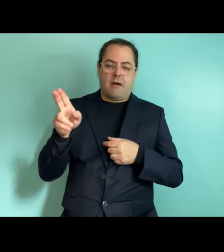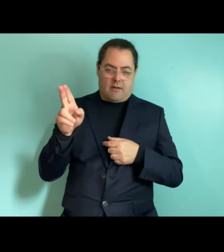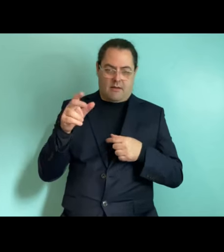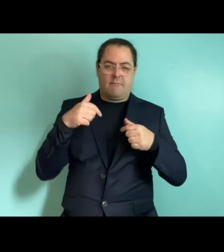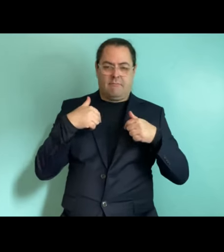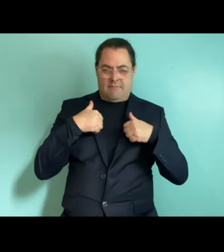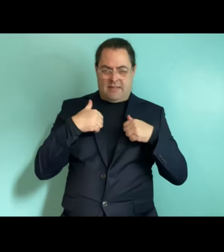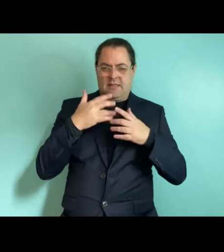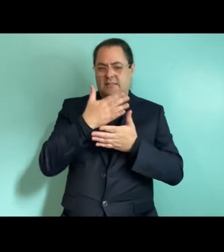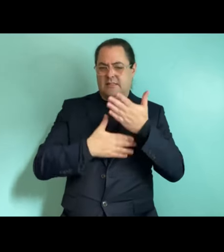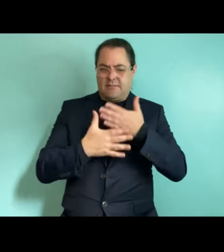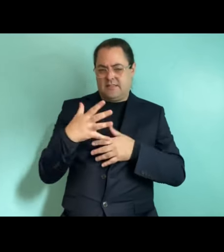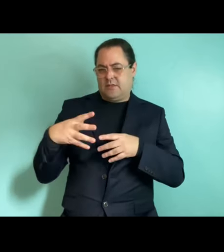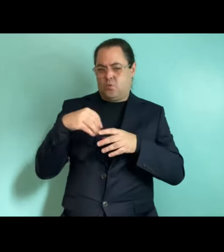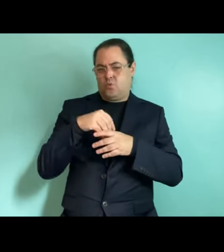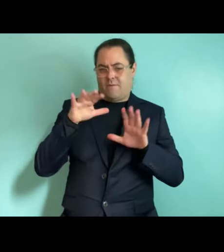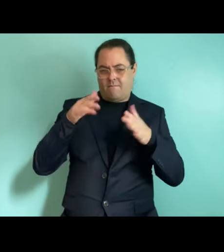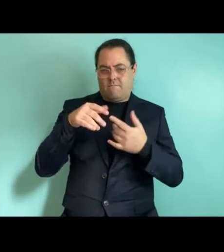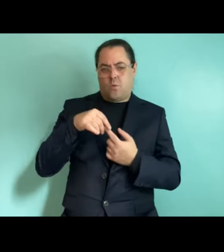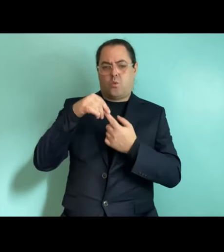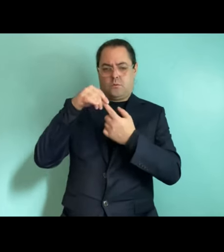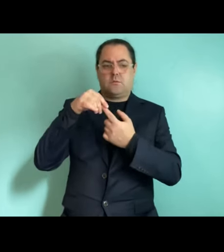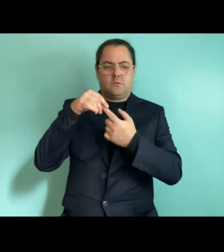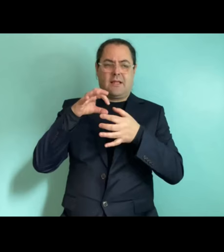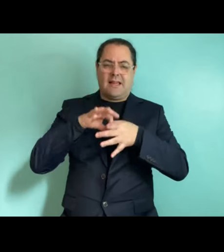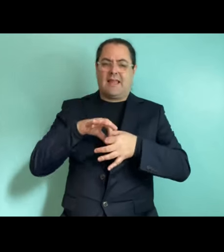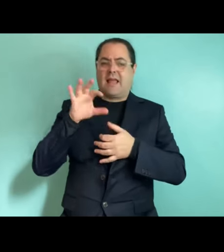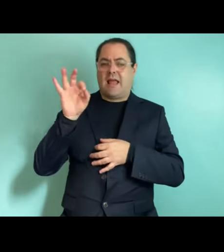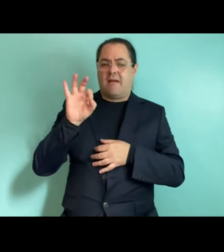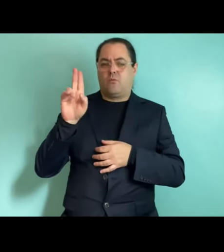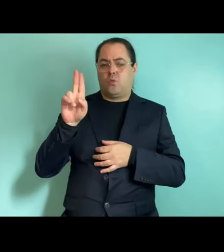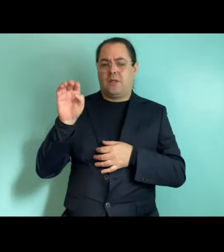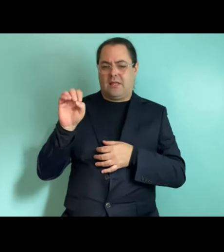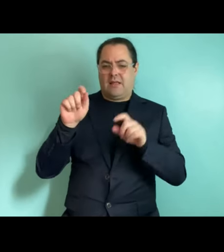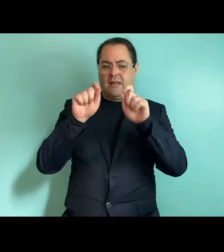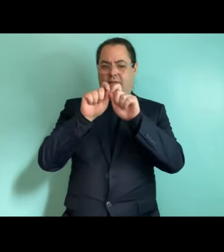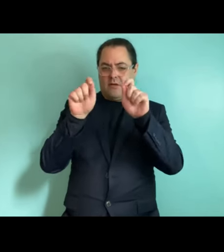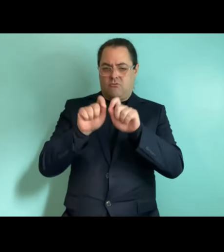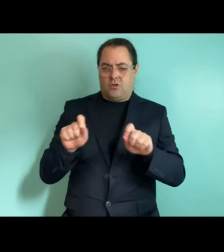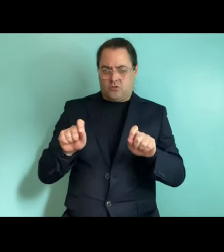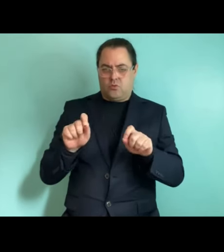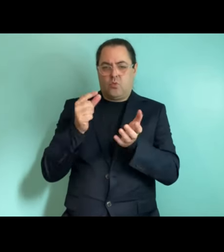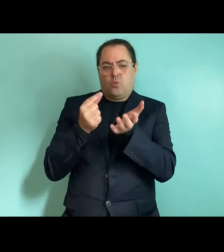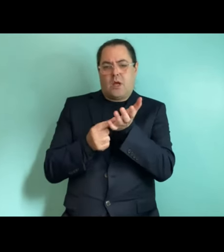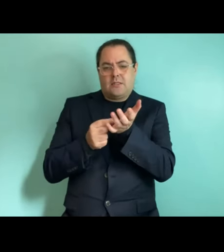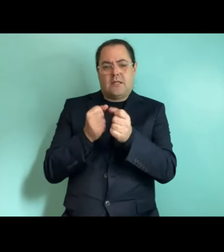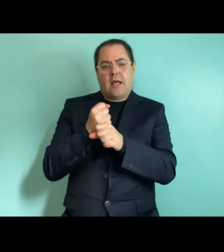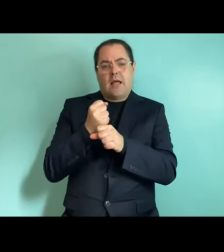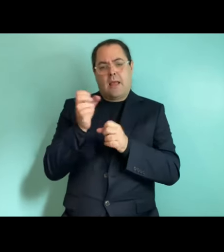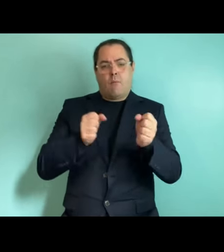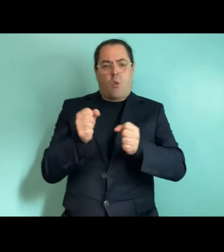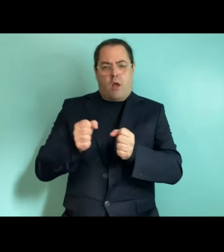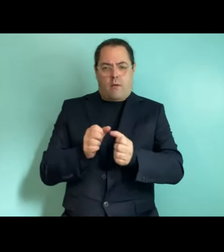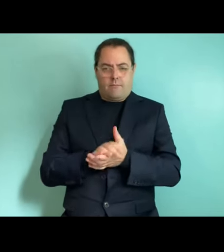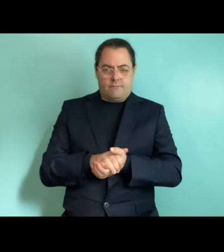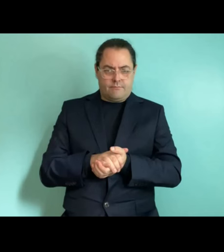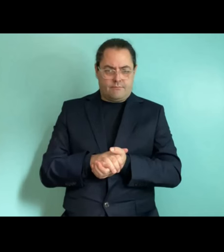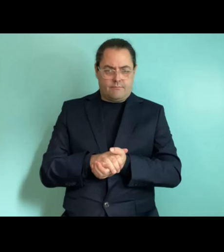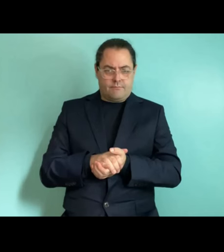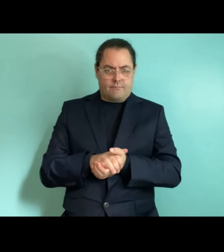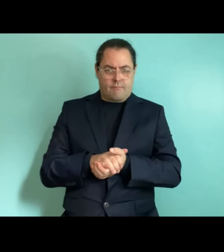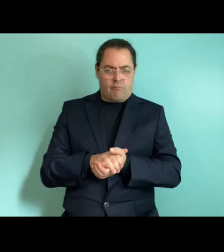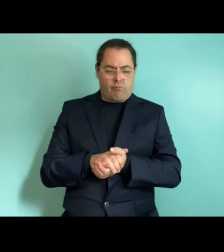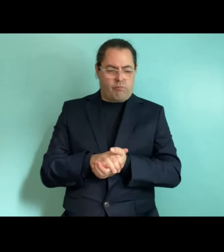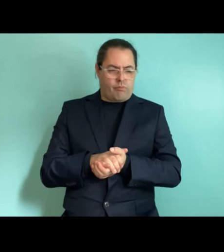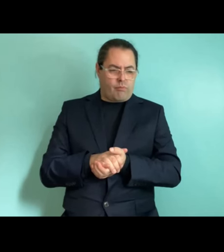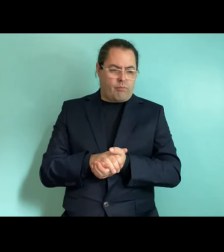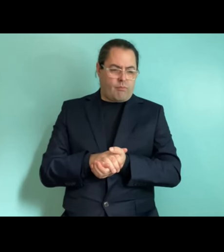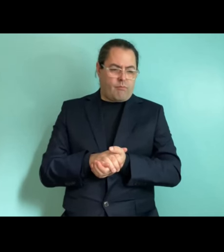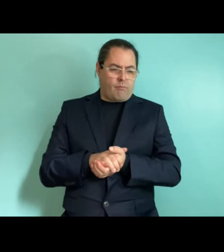inclusion for question definition of the Gundam 12:11:19 virtually Lee, talk to you about